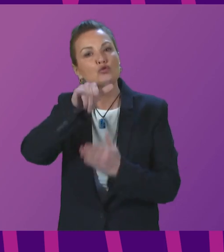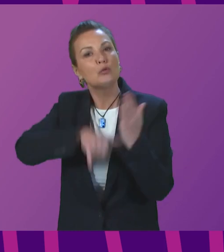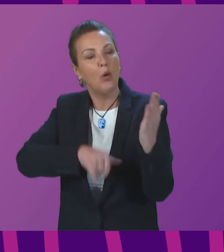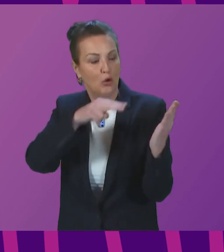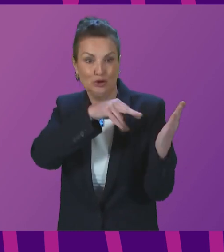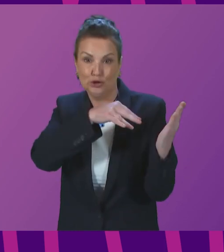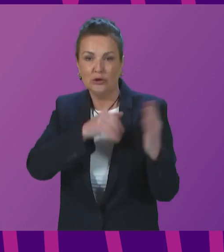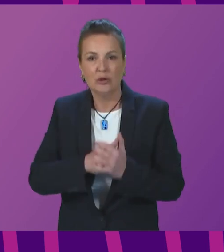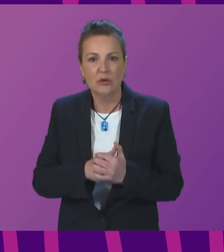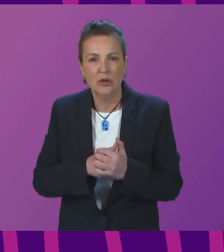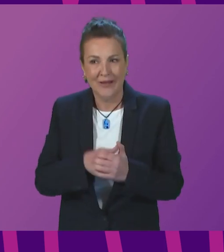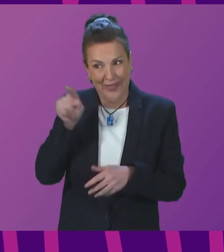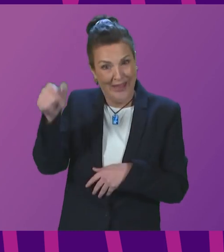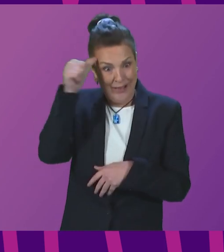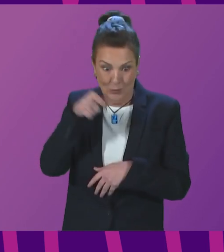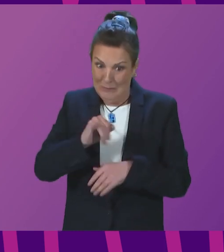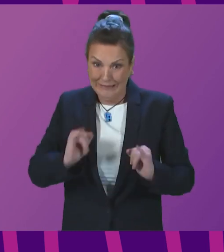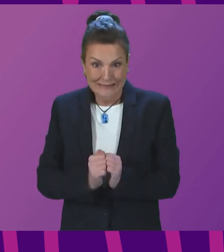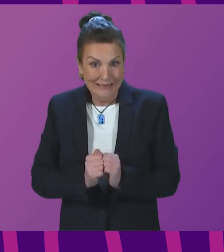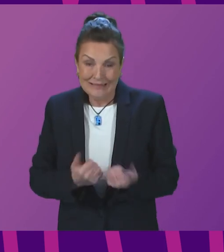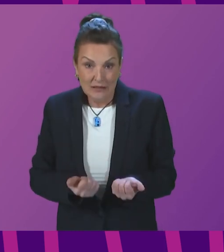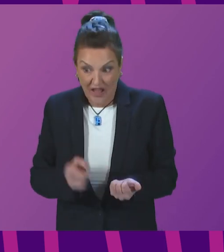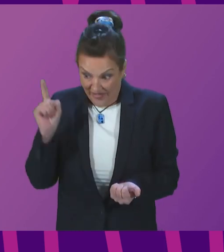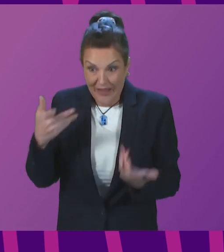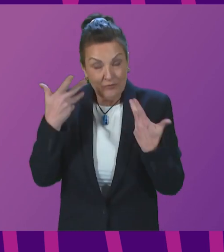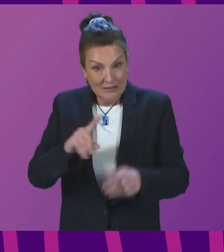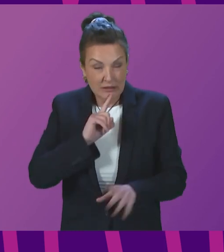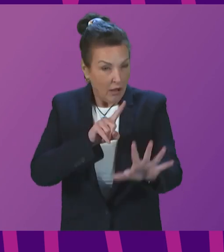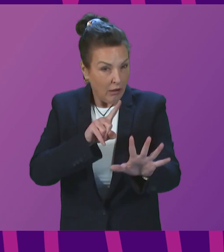CMAL knows that the deal is a bad deal because it said—let us remember that the company